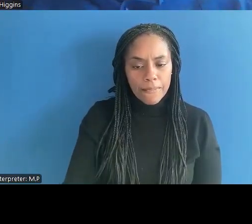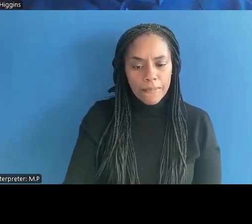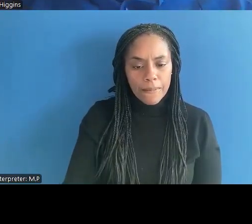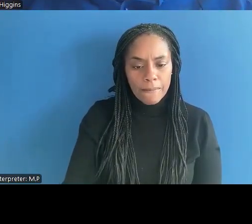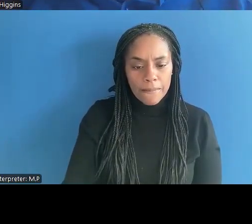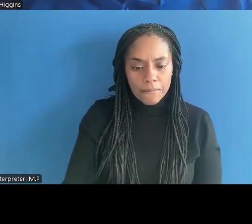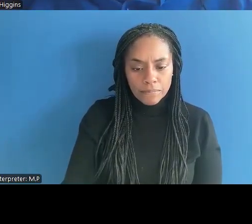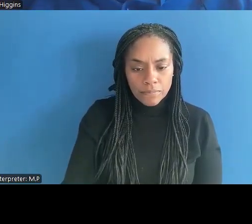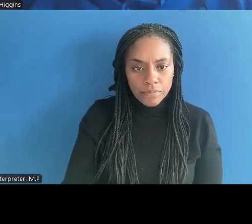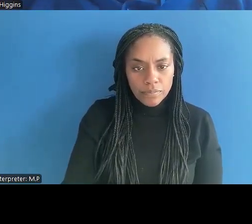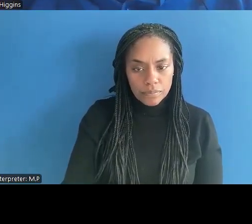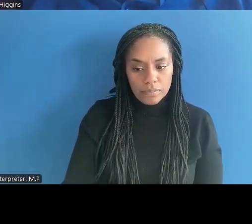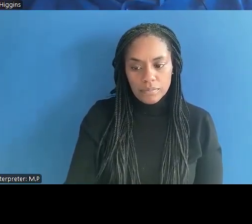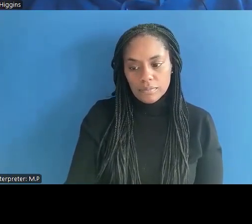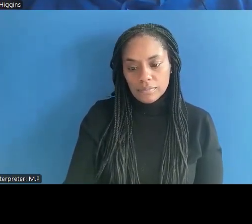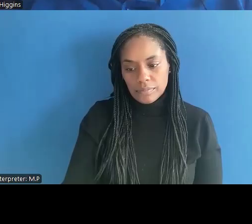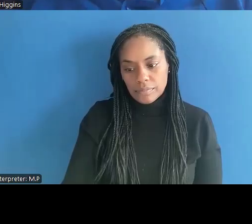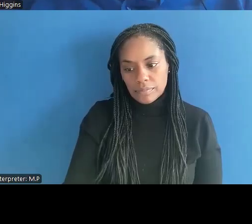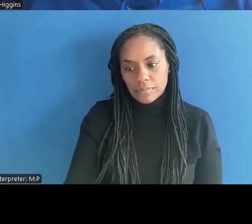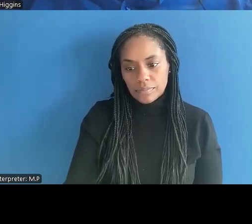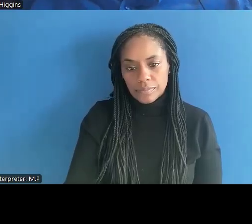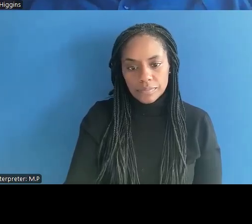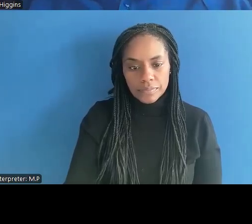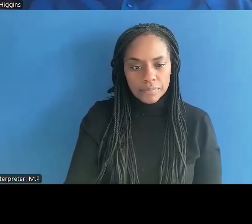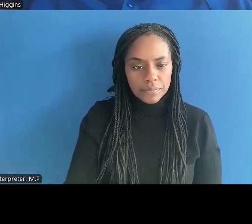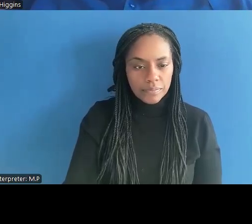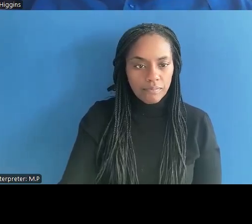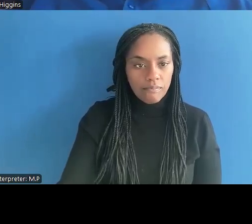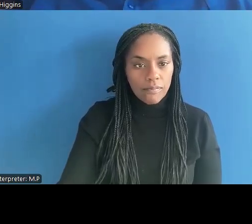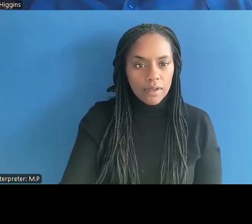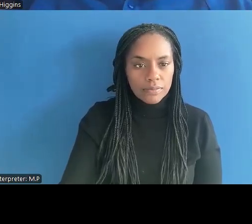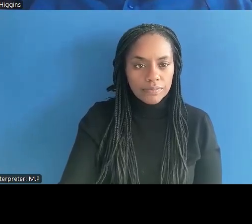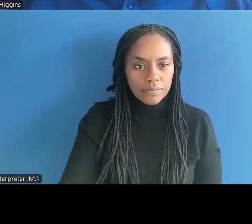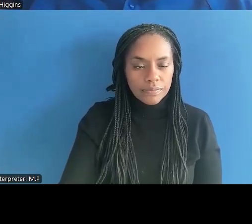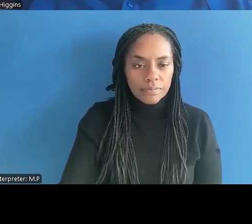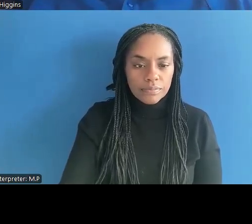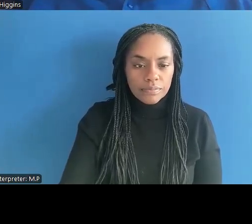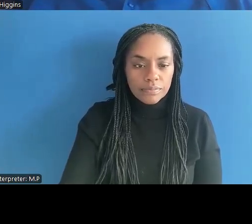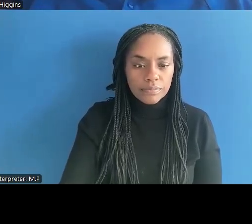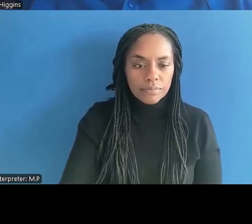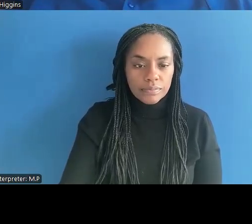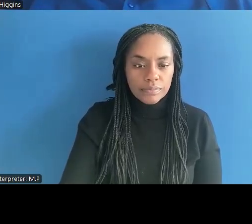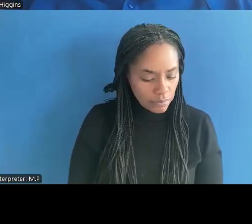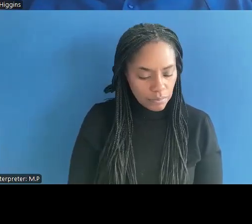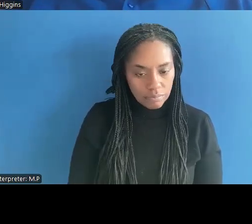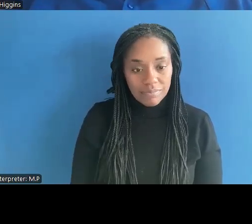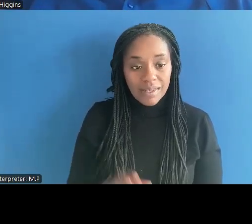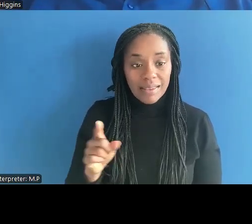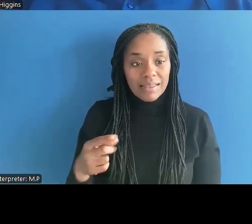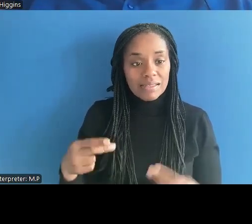Excuse me. So this slide talks about Medi-Cal programs specific